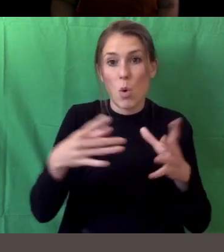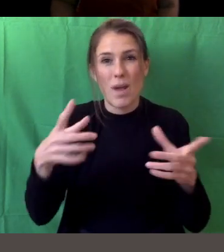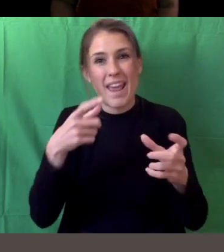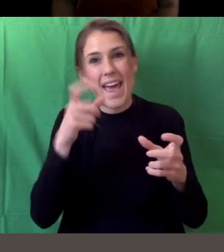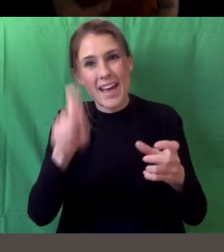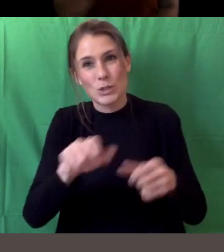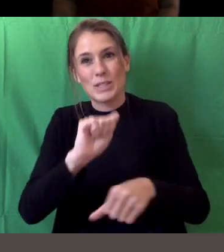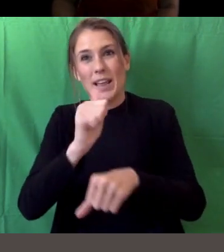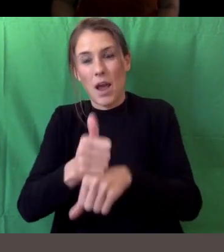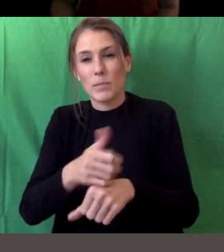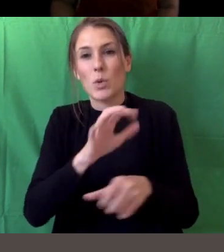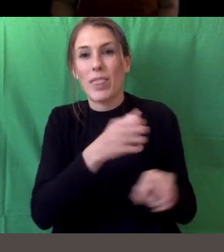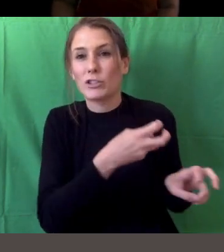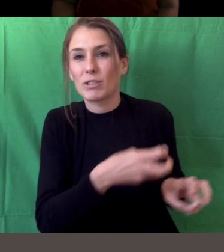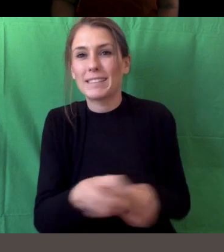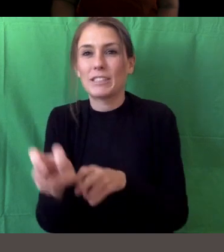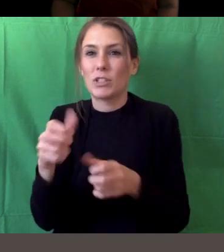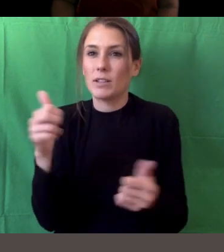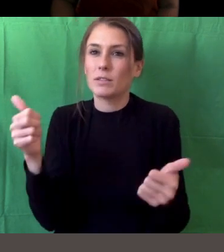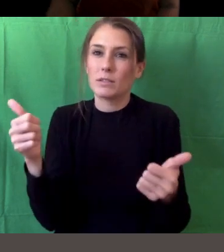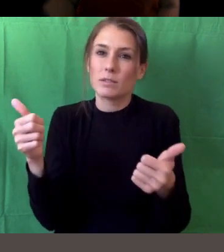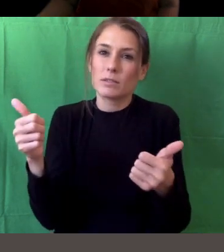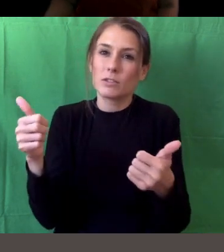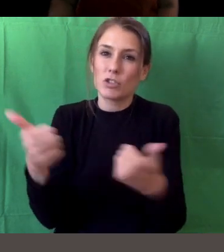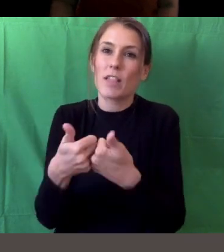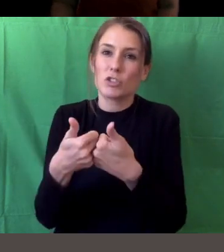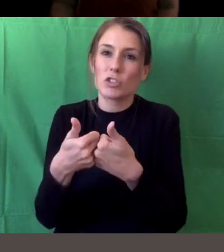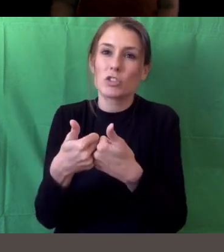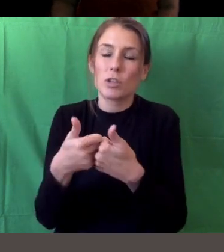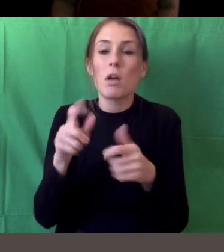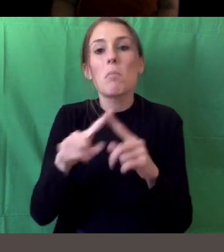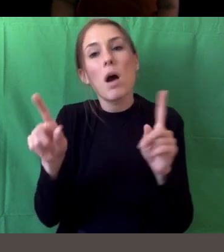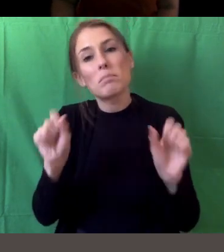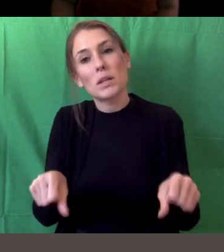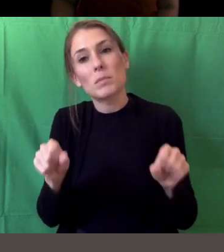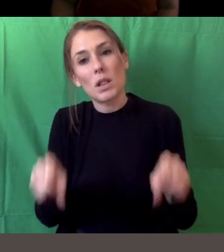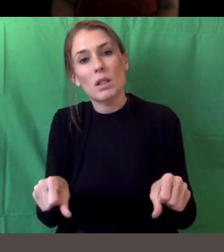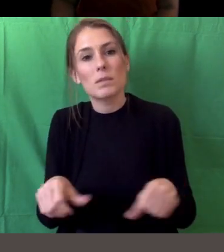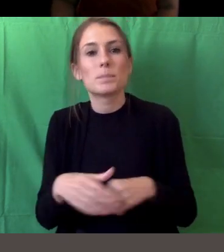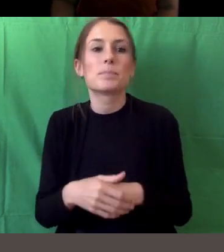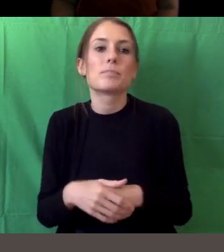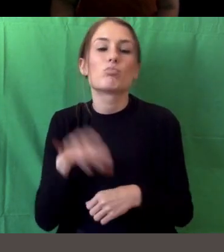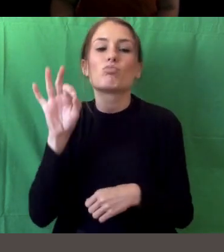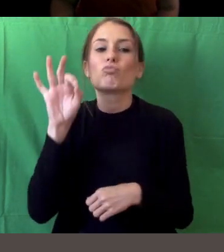And that transition can be difficult. But it's also possible.